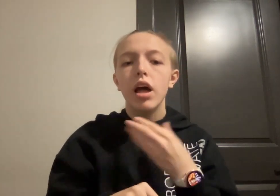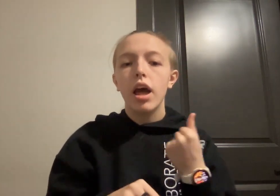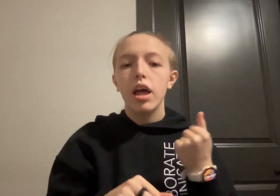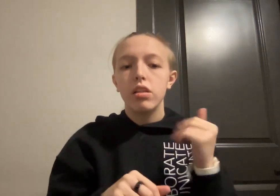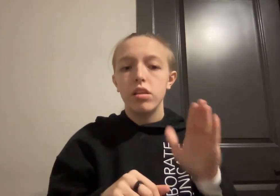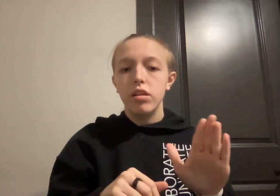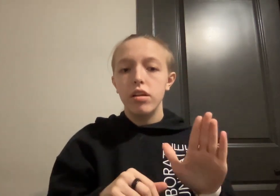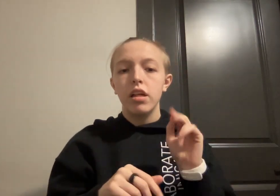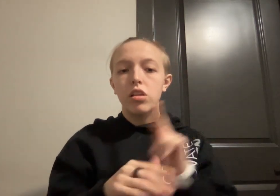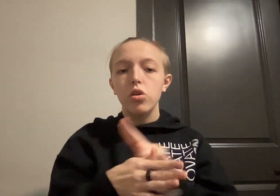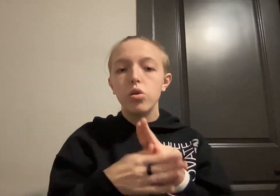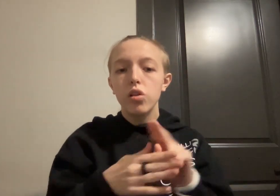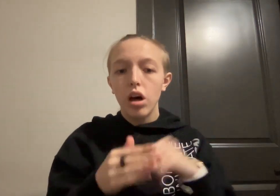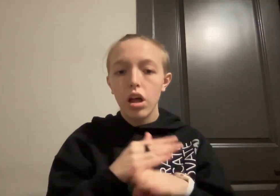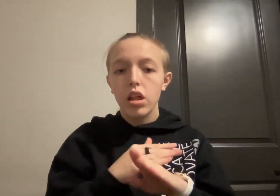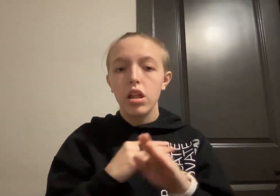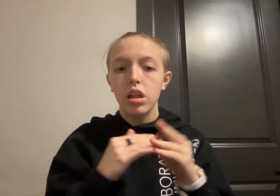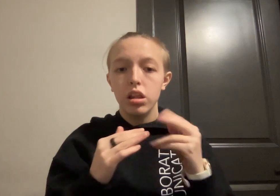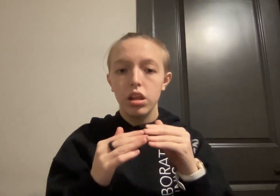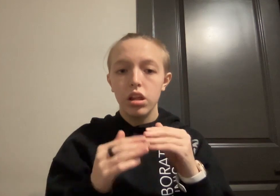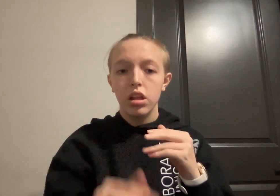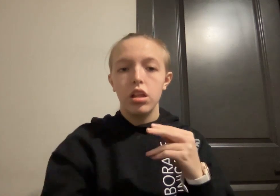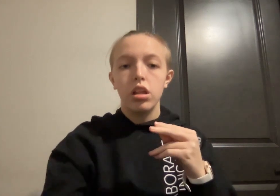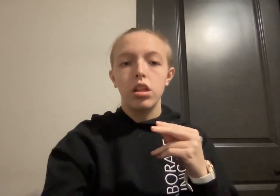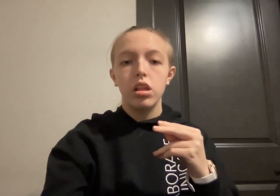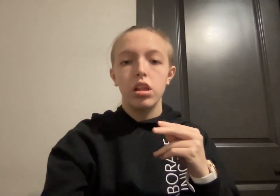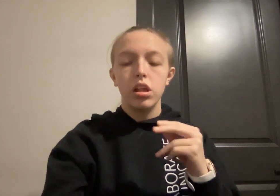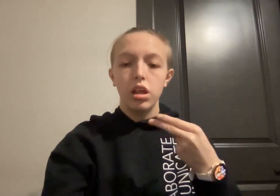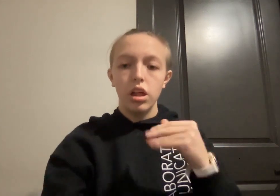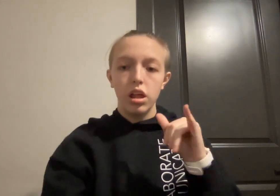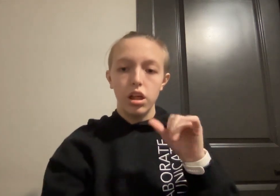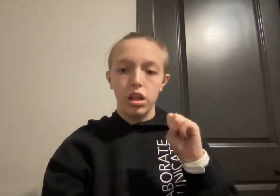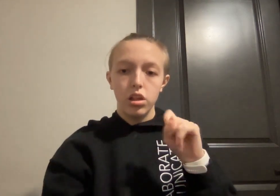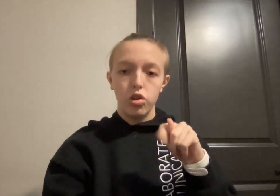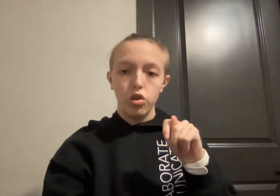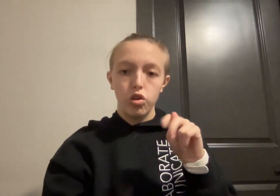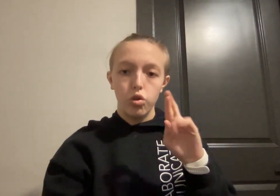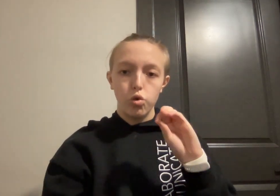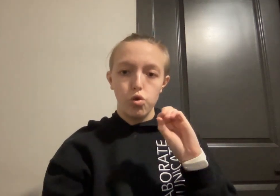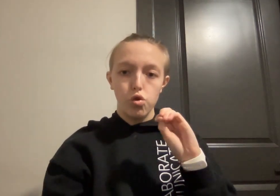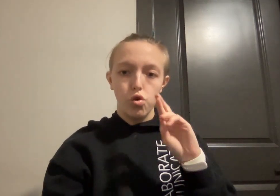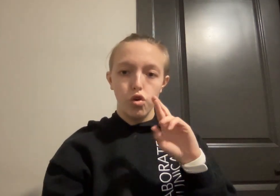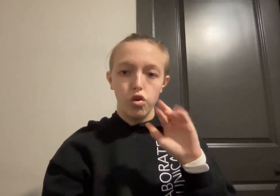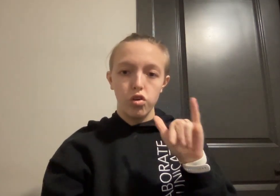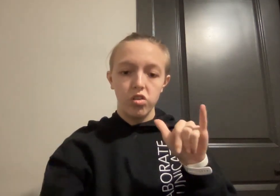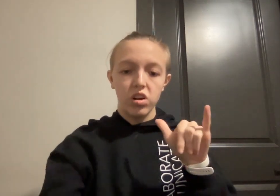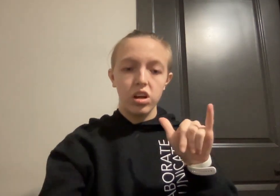and their use in history